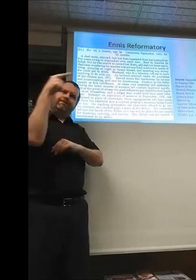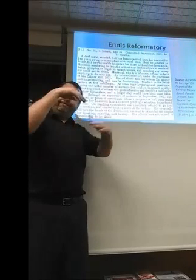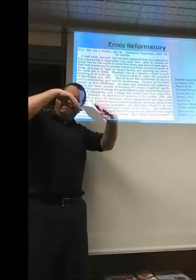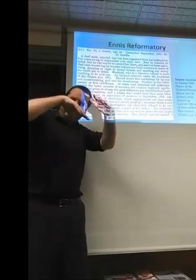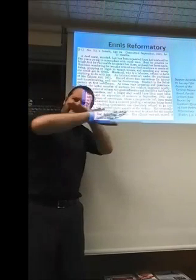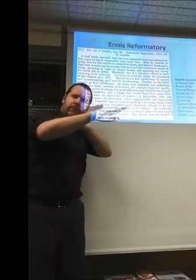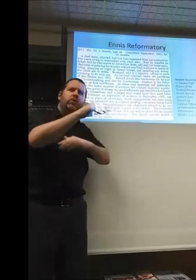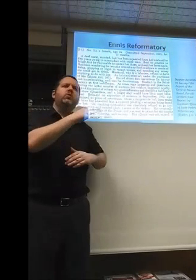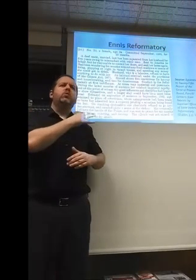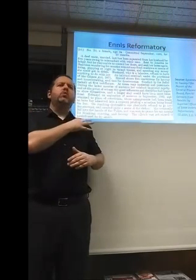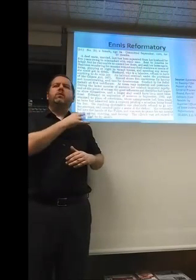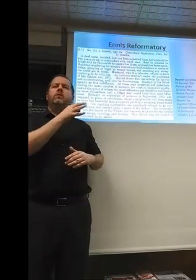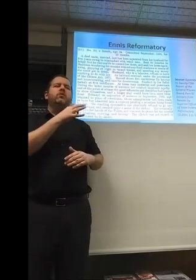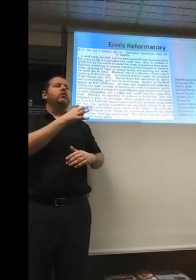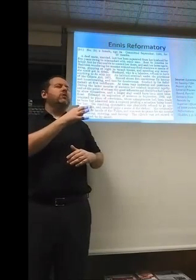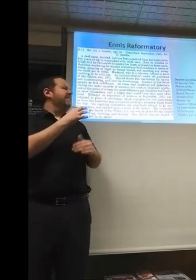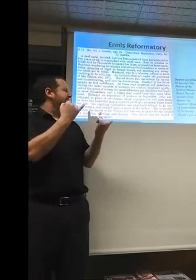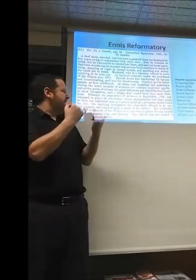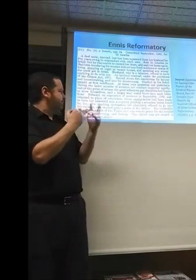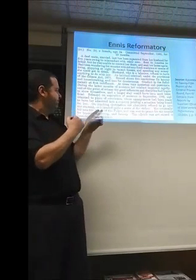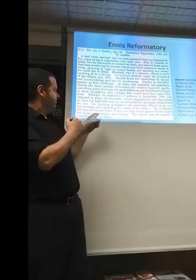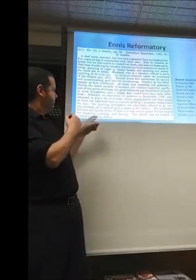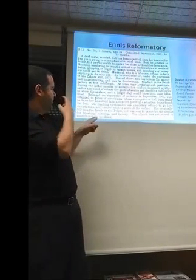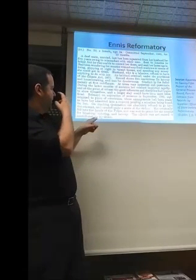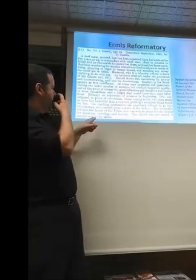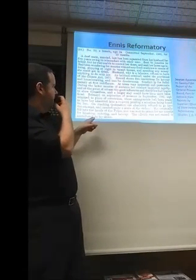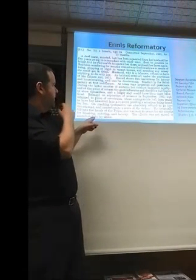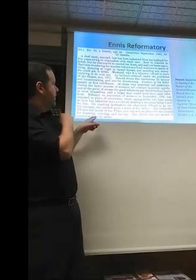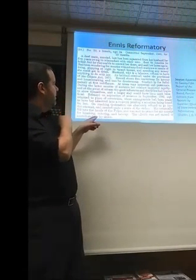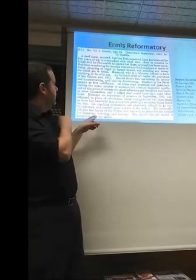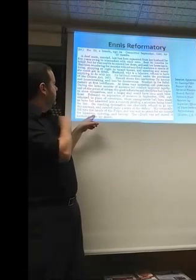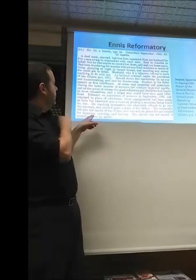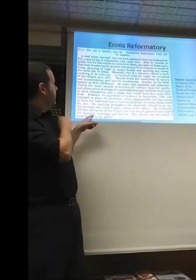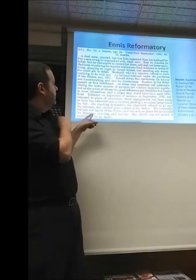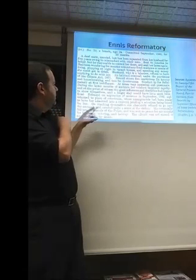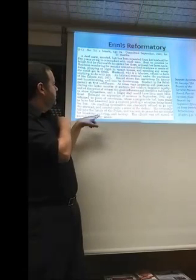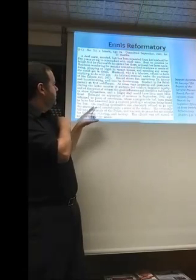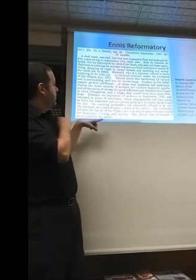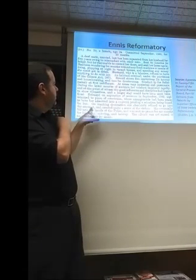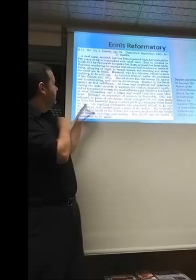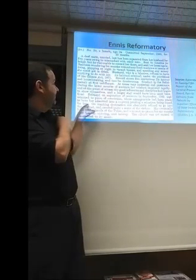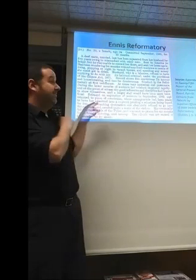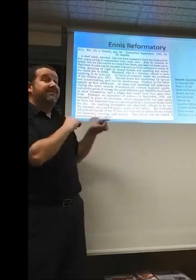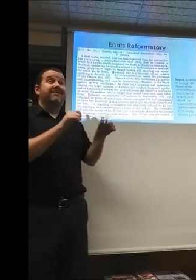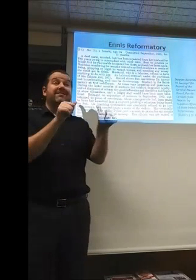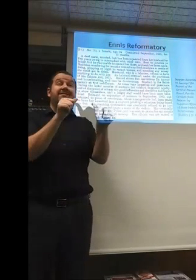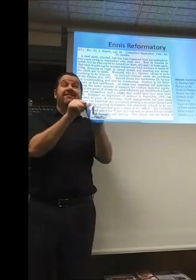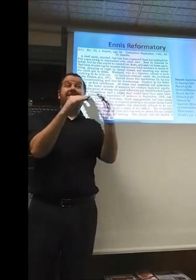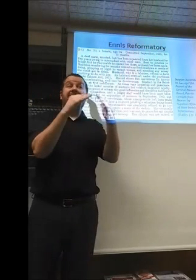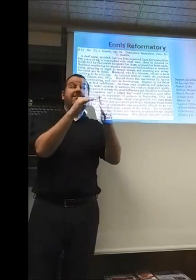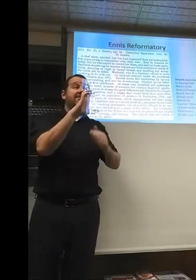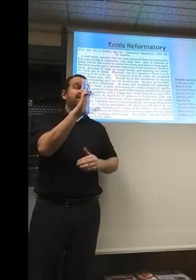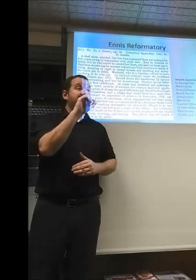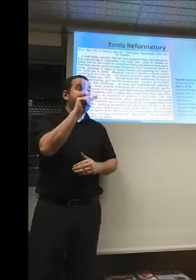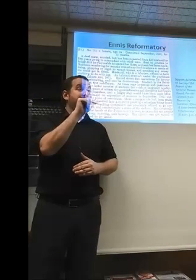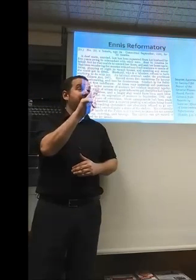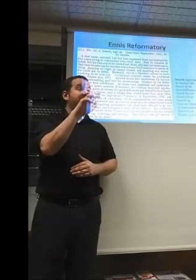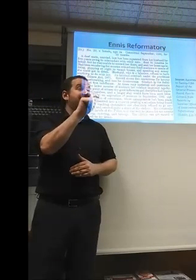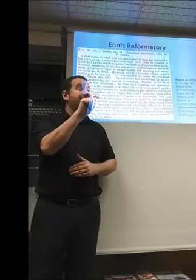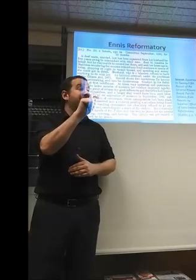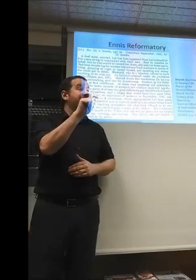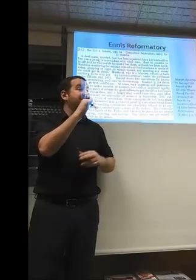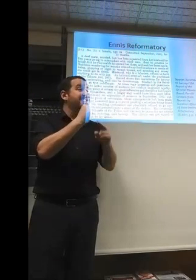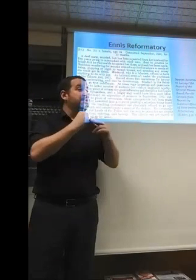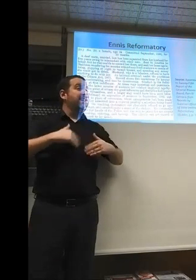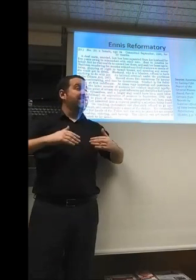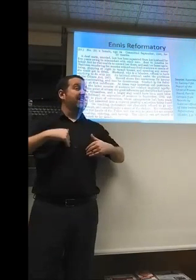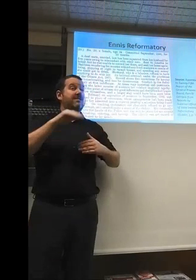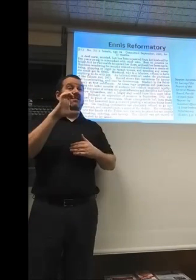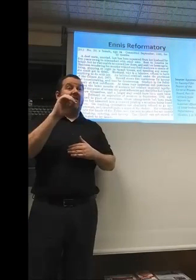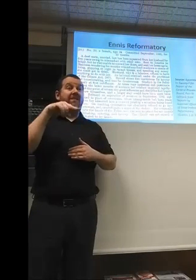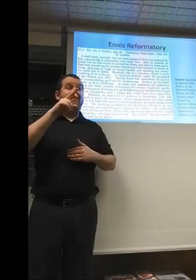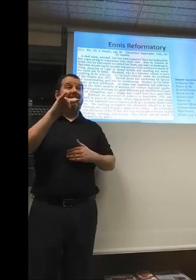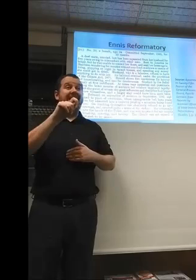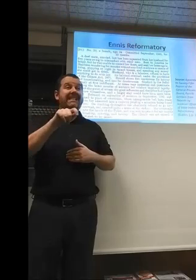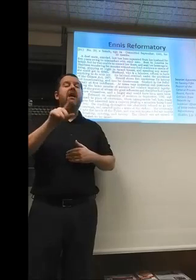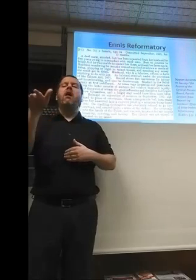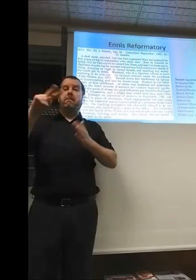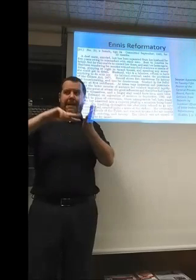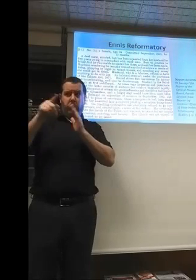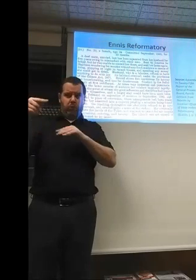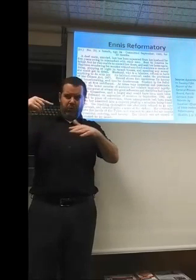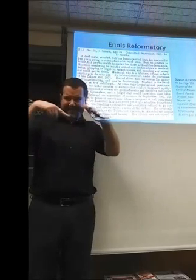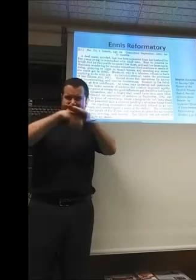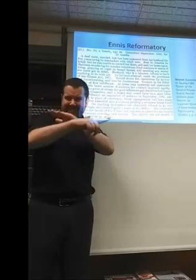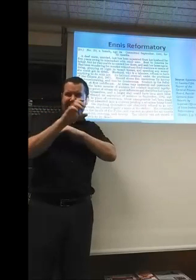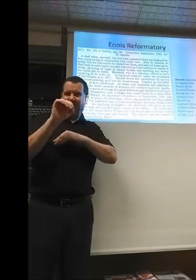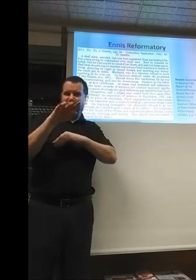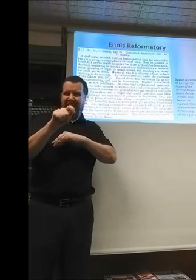her mother said yes and she proceeded to sign, to communicate with her daughter.